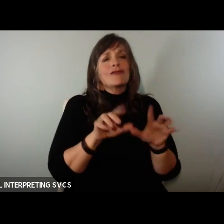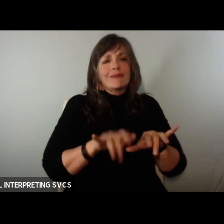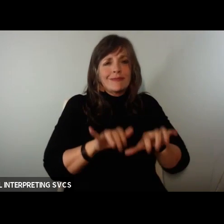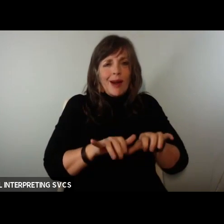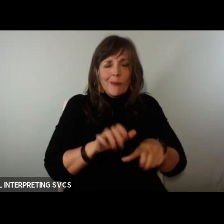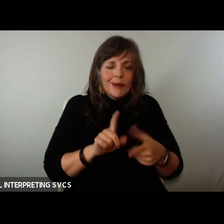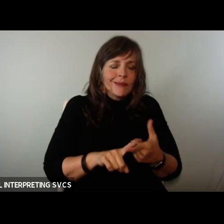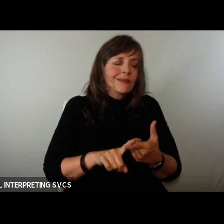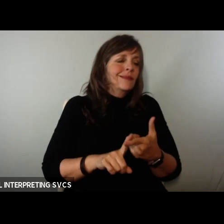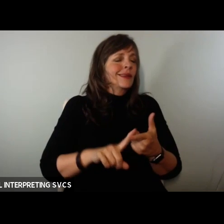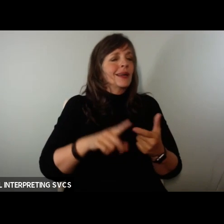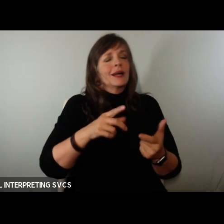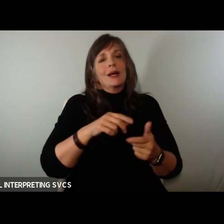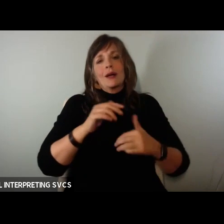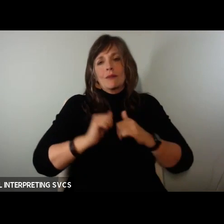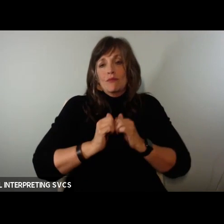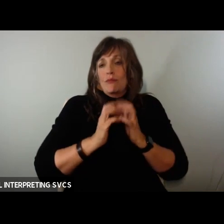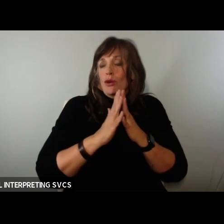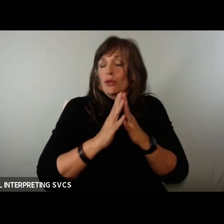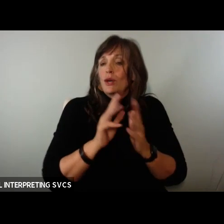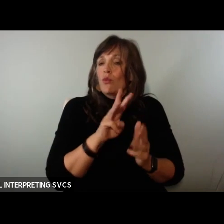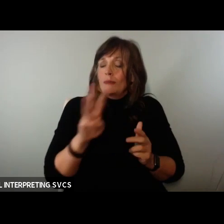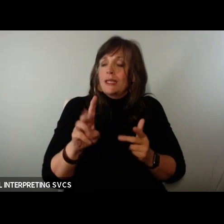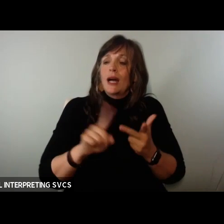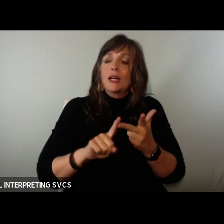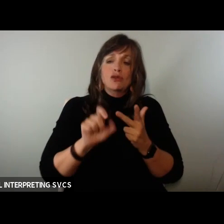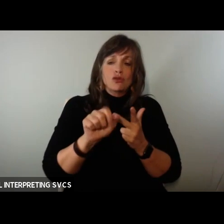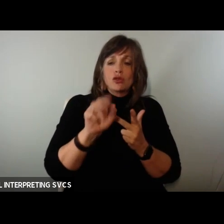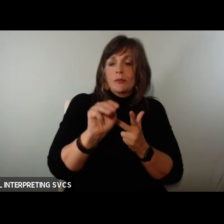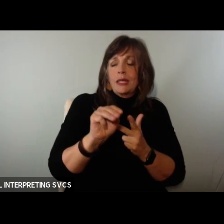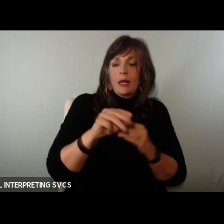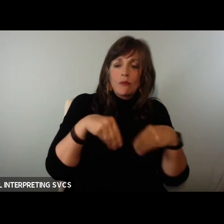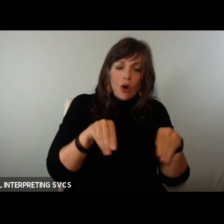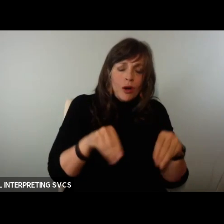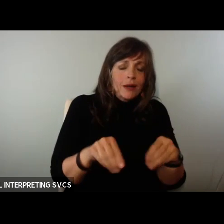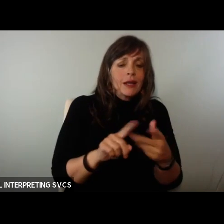social media marketing, moving our classes and workshops online,